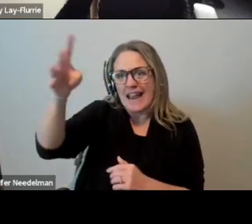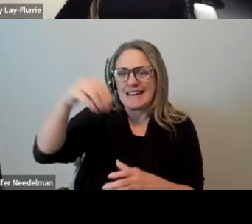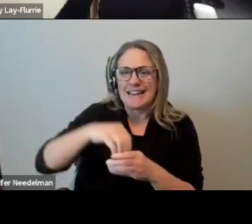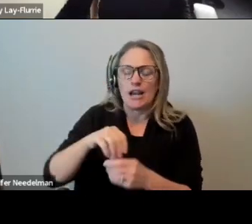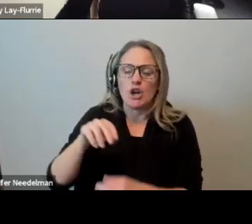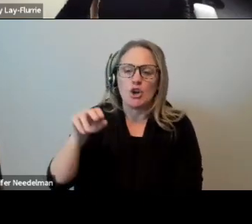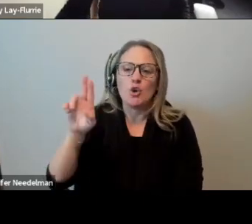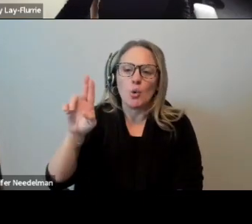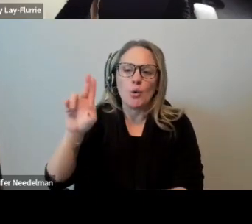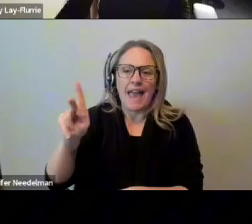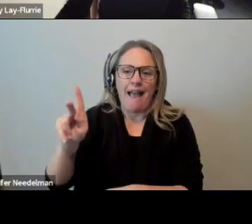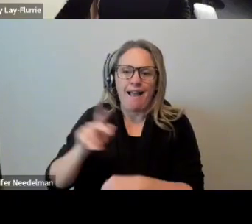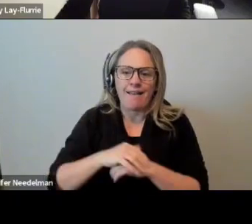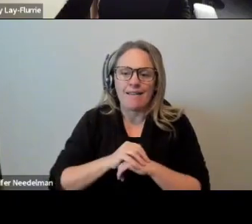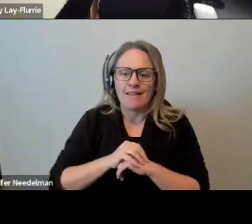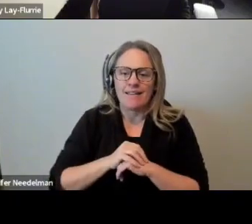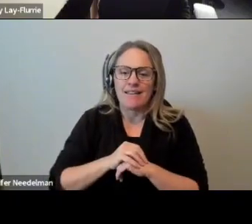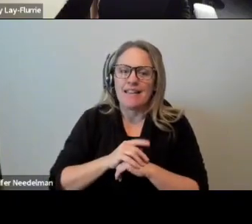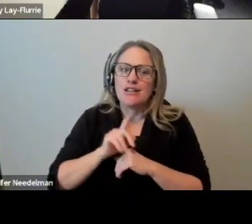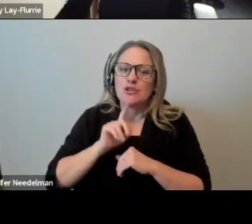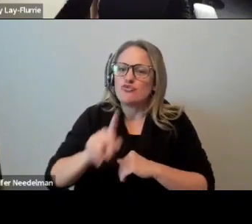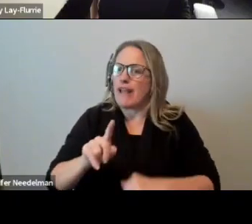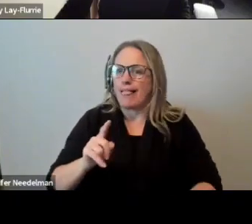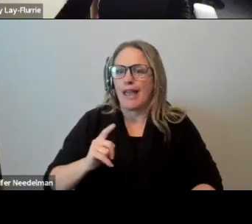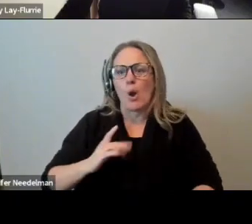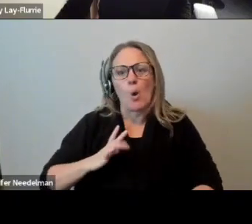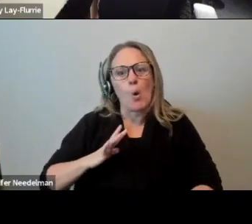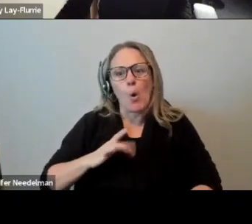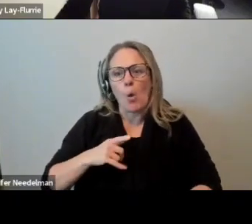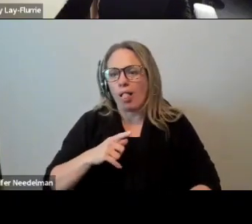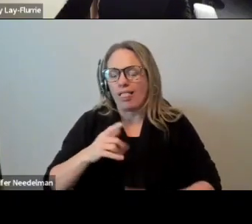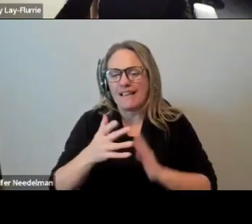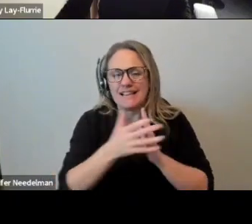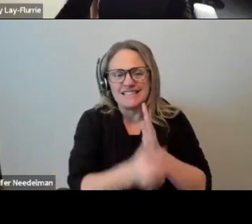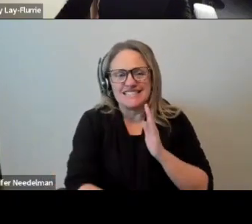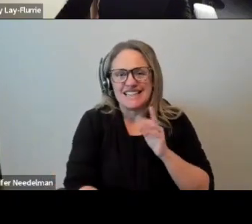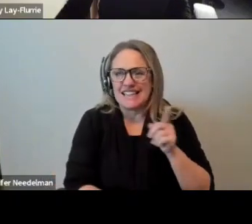It is a really, really, really cool skilling. It doesn't take long to do.